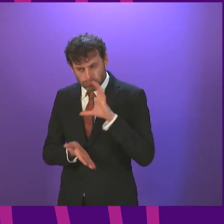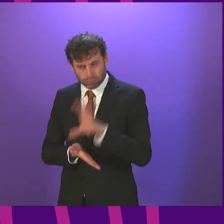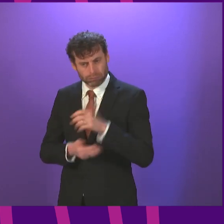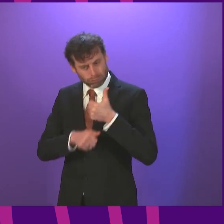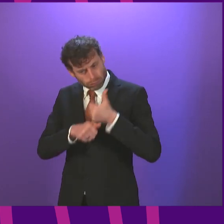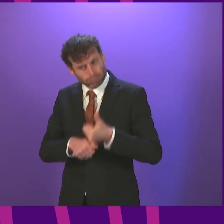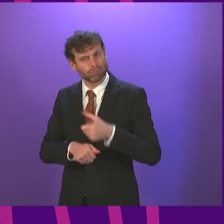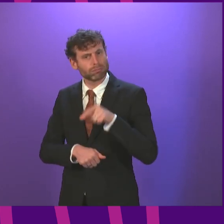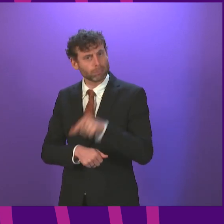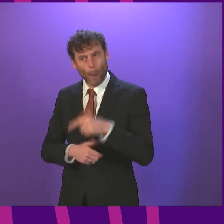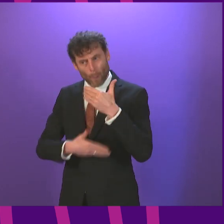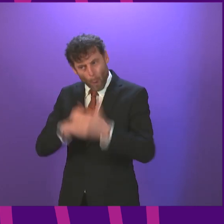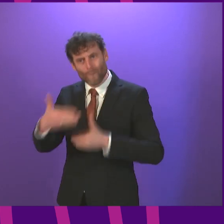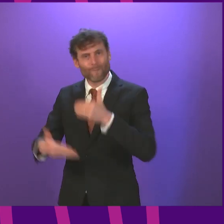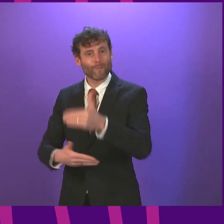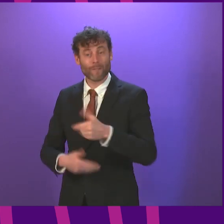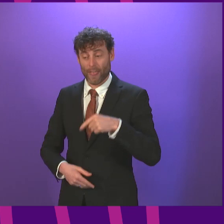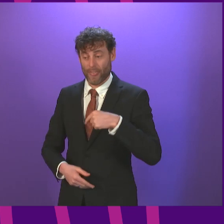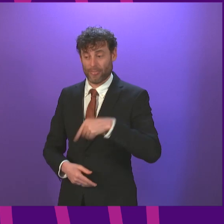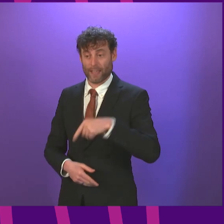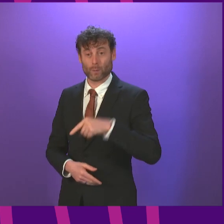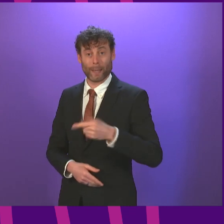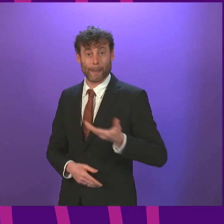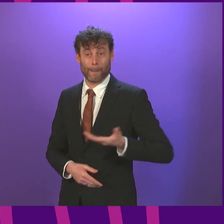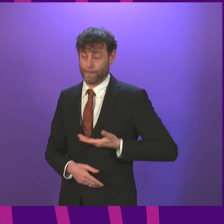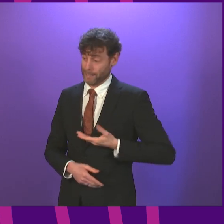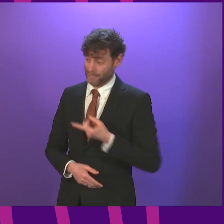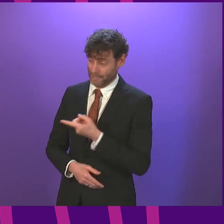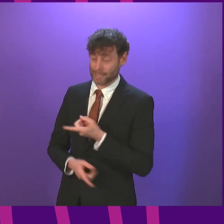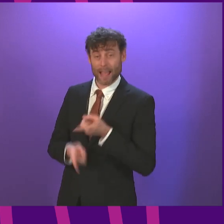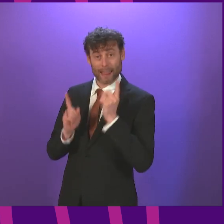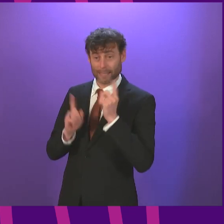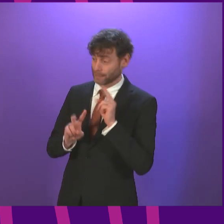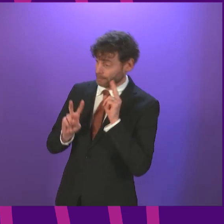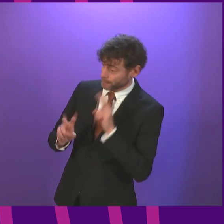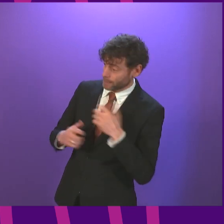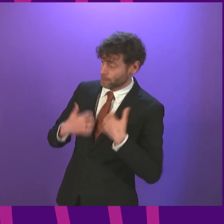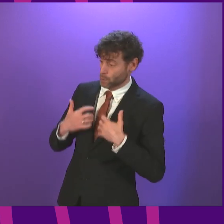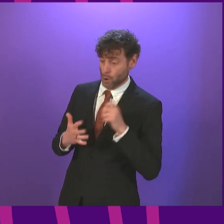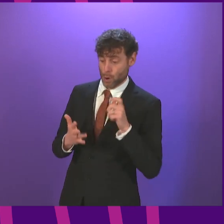This week, the First Minister told business leaders that COP26 is perhaps our only chance